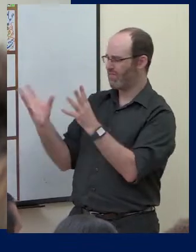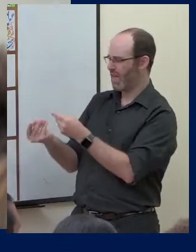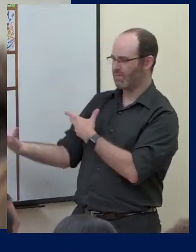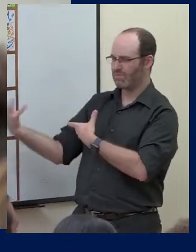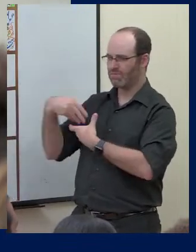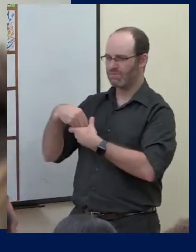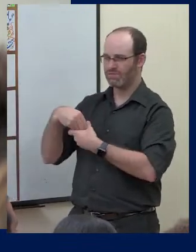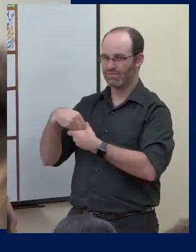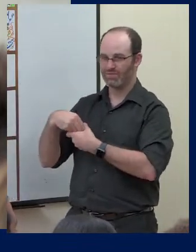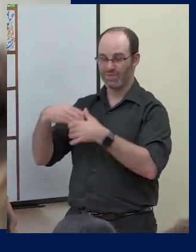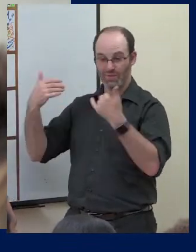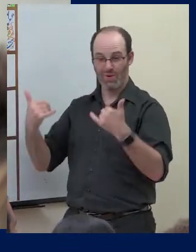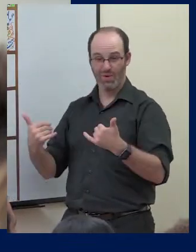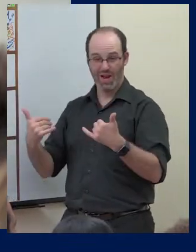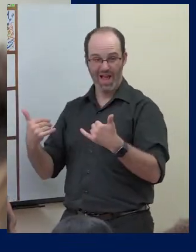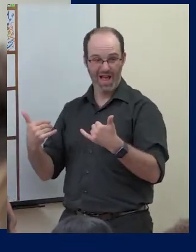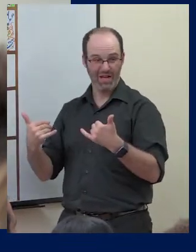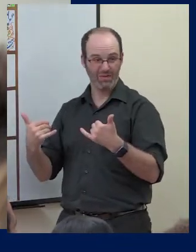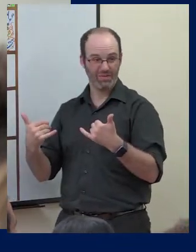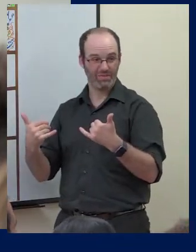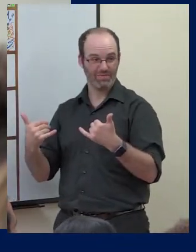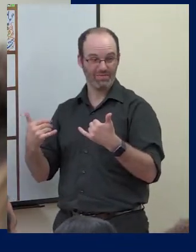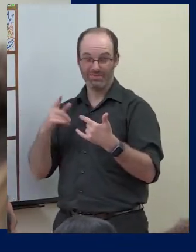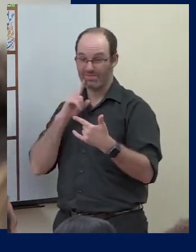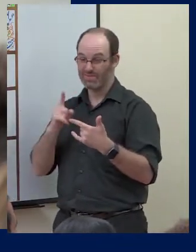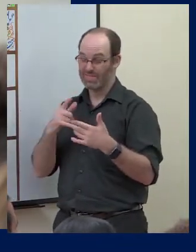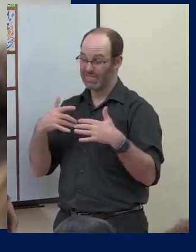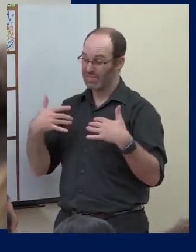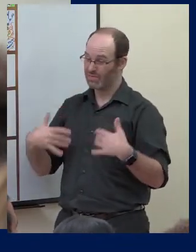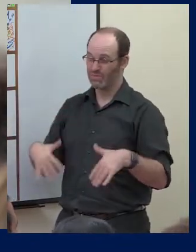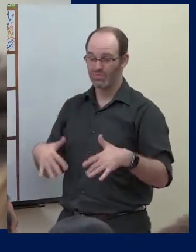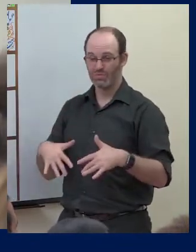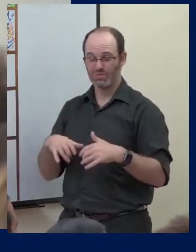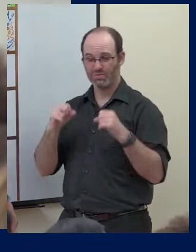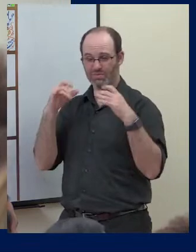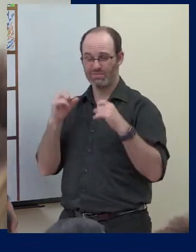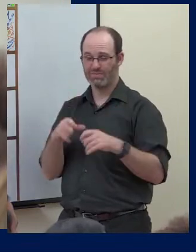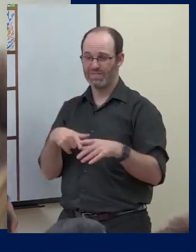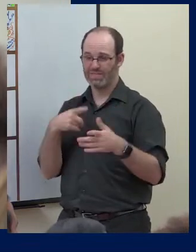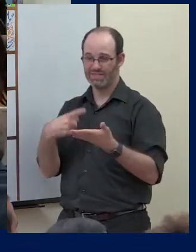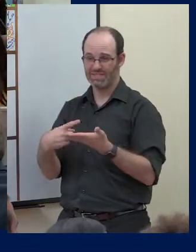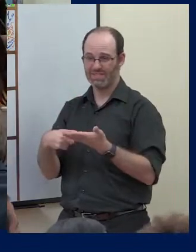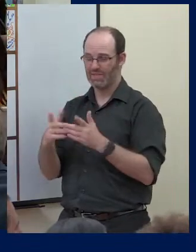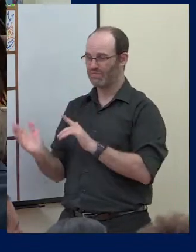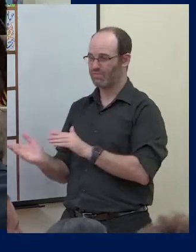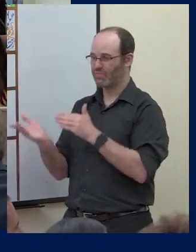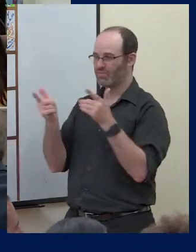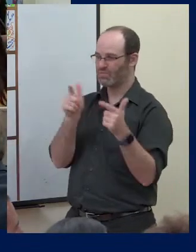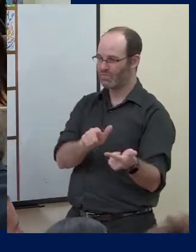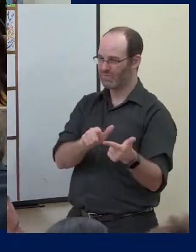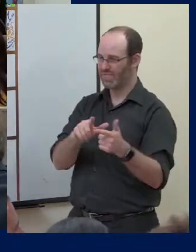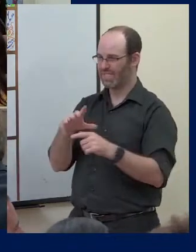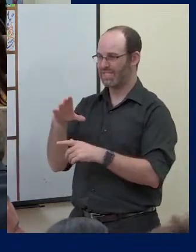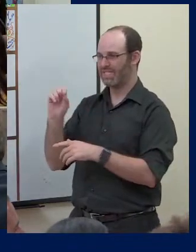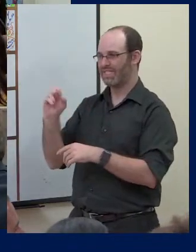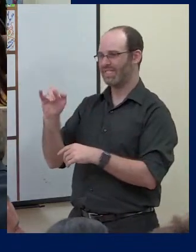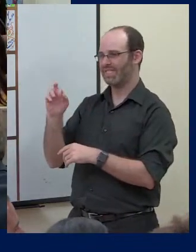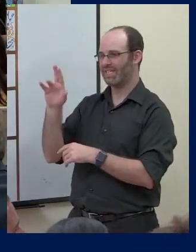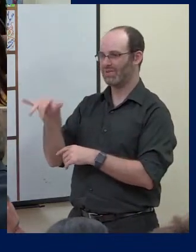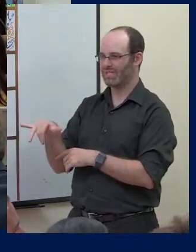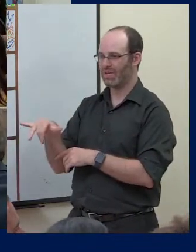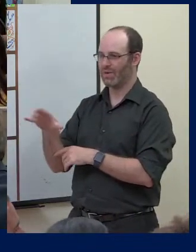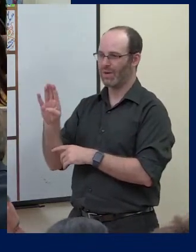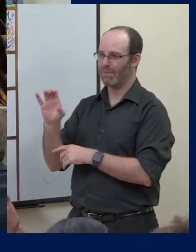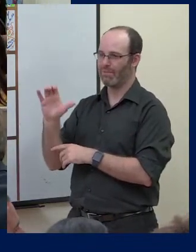Now after this very rich and insightful discussion, I will toss it back to the secretary.